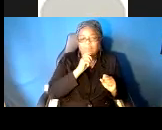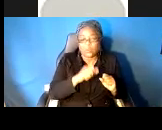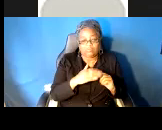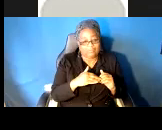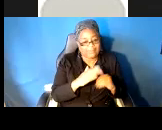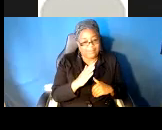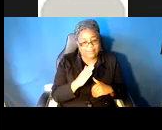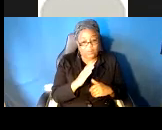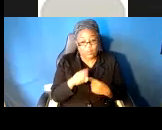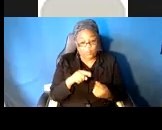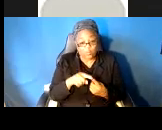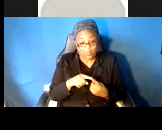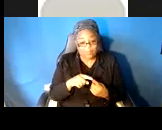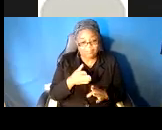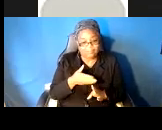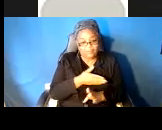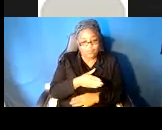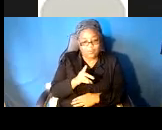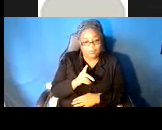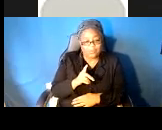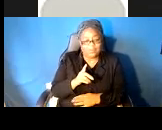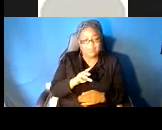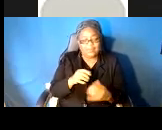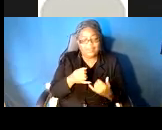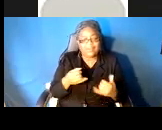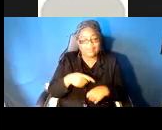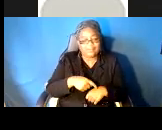on the deadline day of October 4th, 2021,